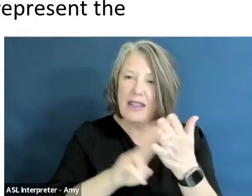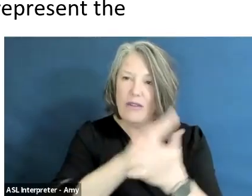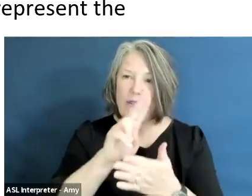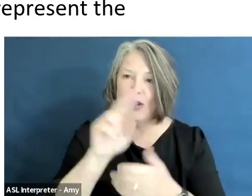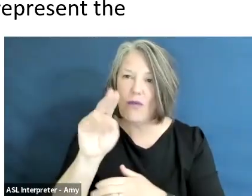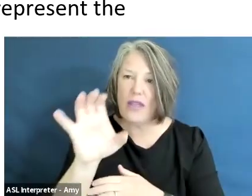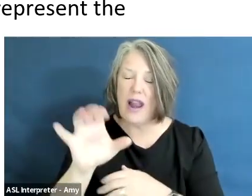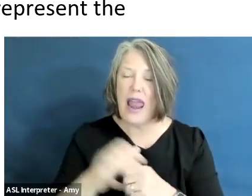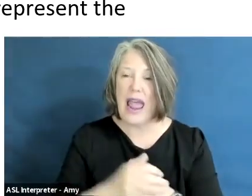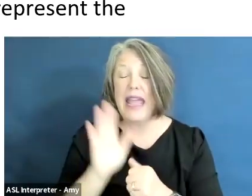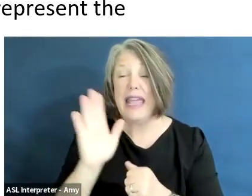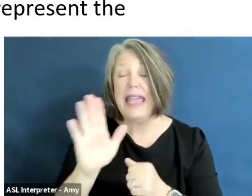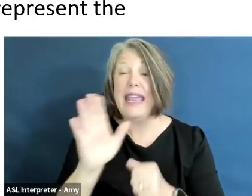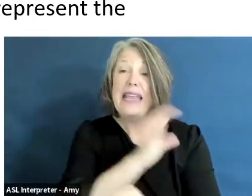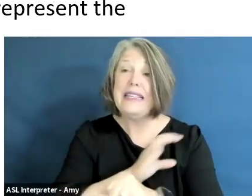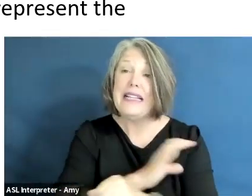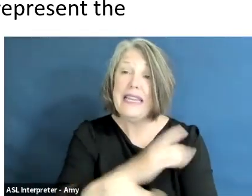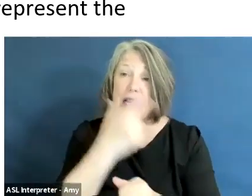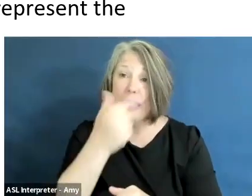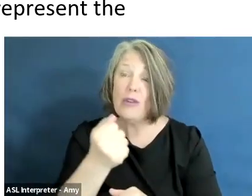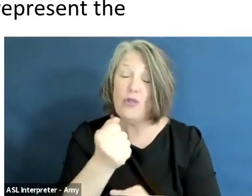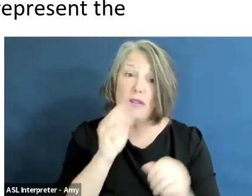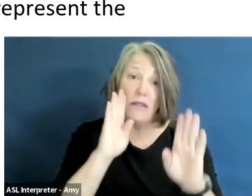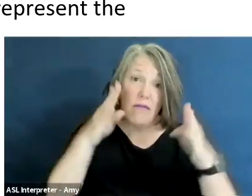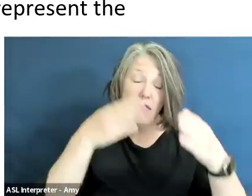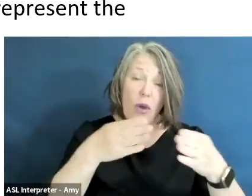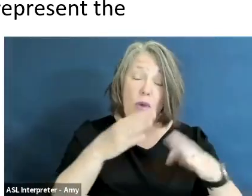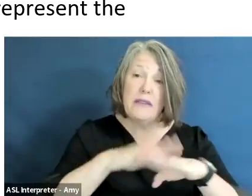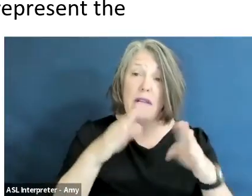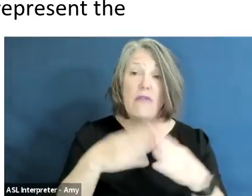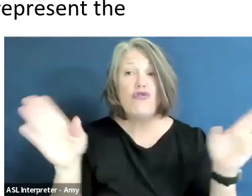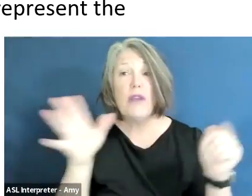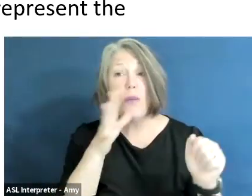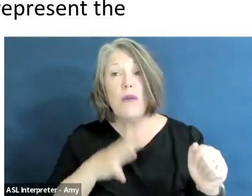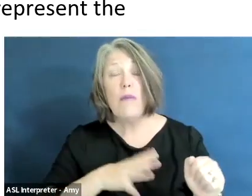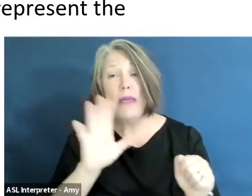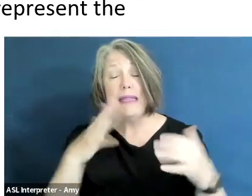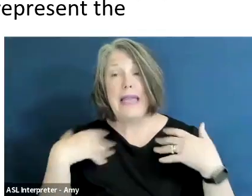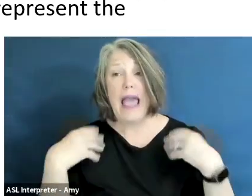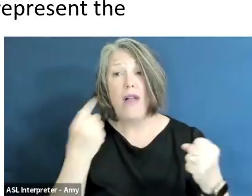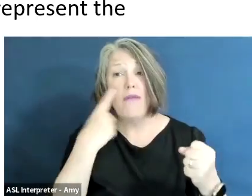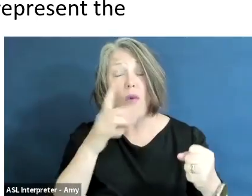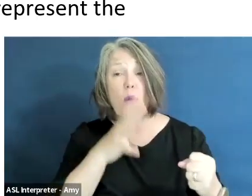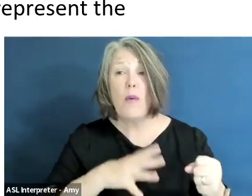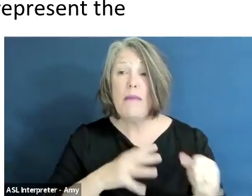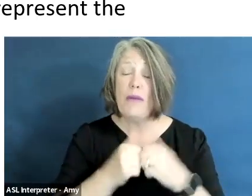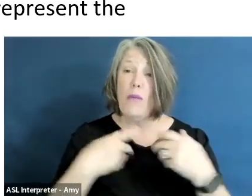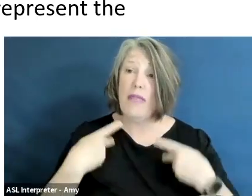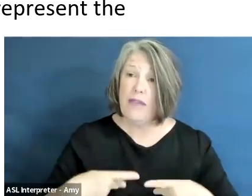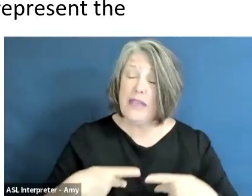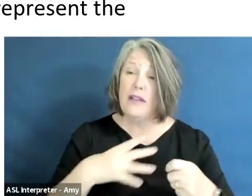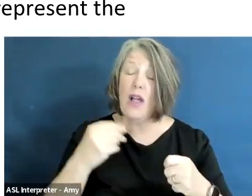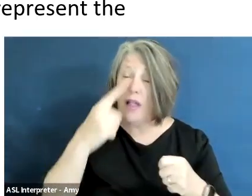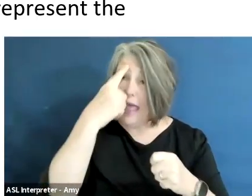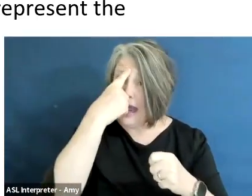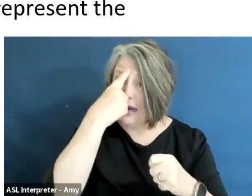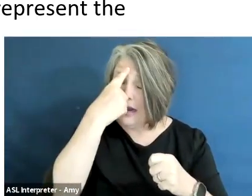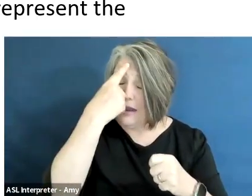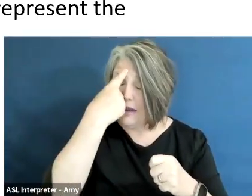His clinical interests focus on general women's health for women with physical and intellectual disabilities.